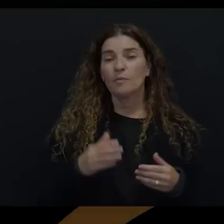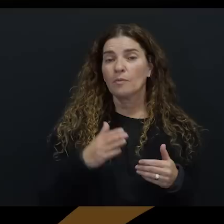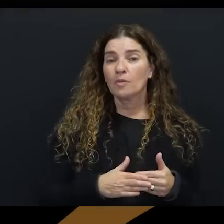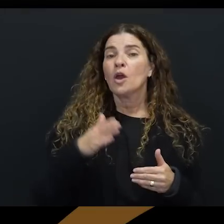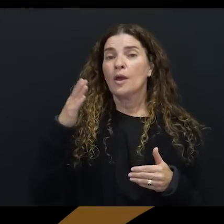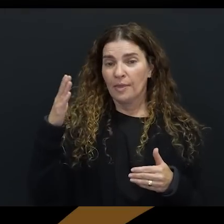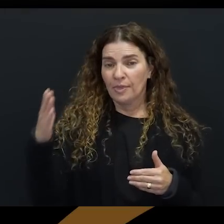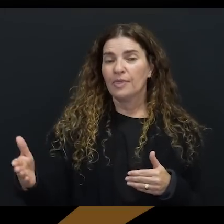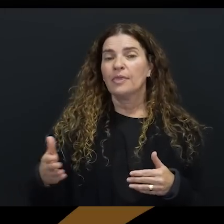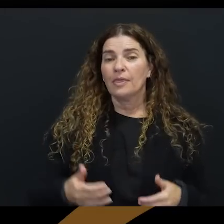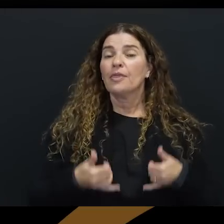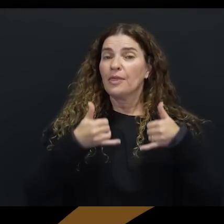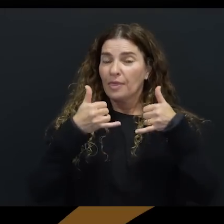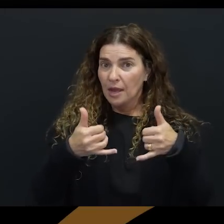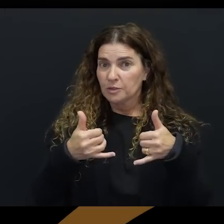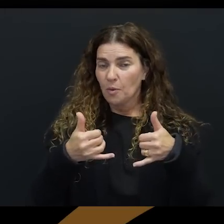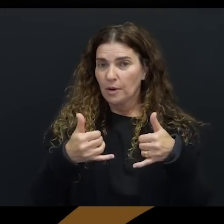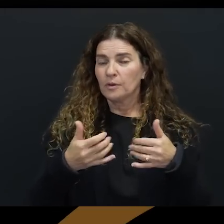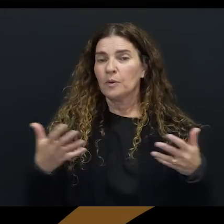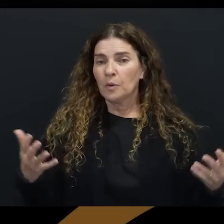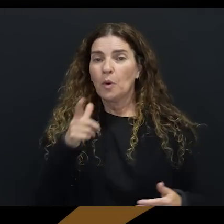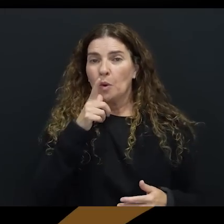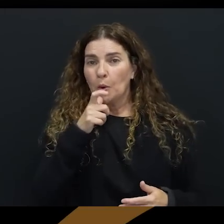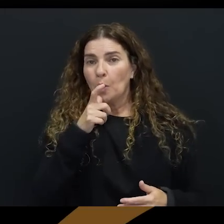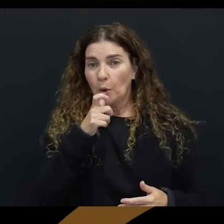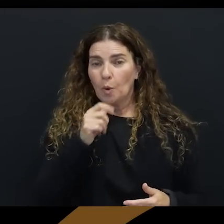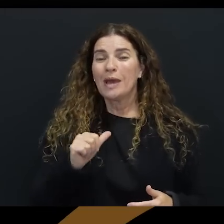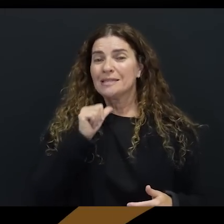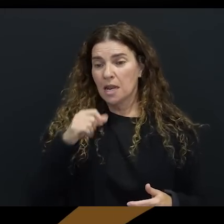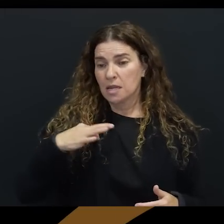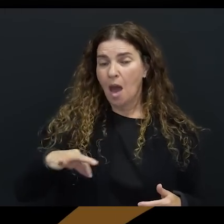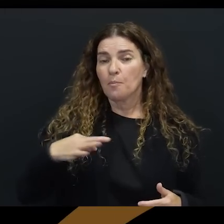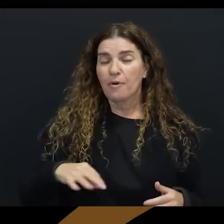The next award goes to one of the leading nonprofit organizations serving people with disabilities.